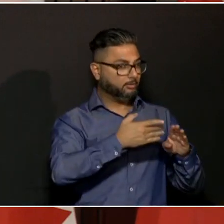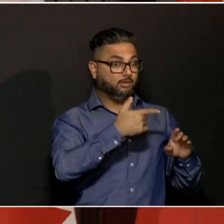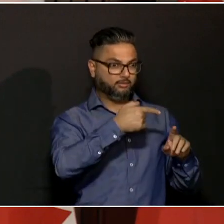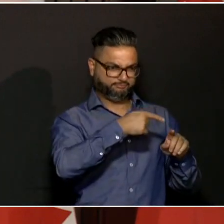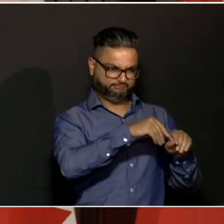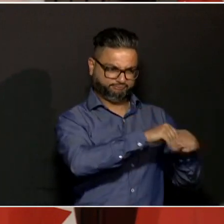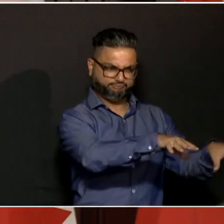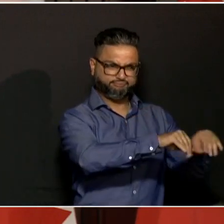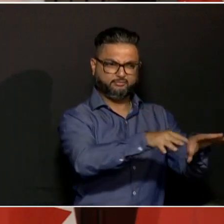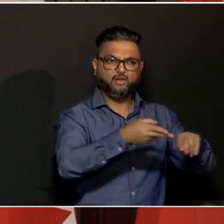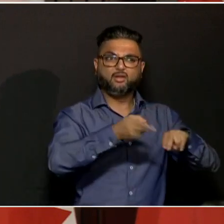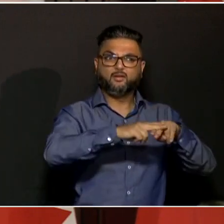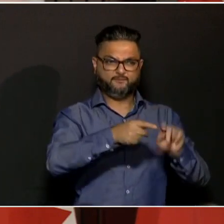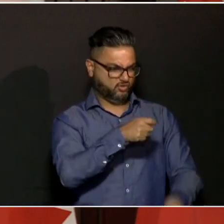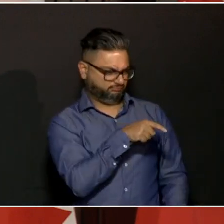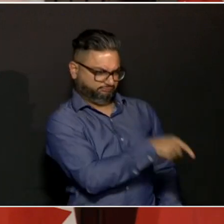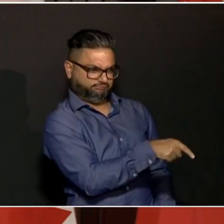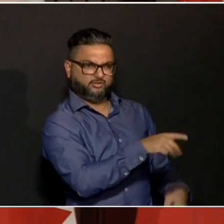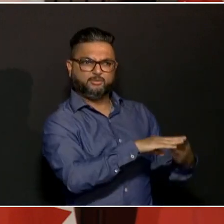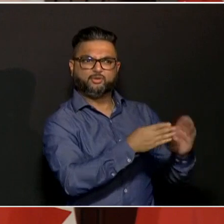in order to keep schools,